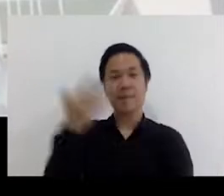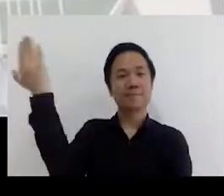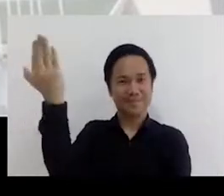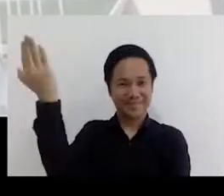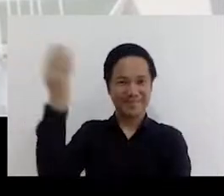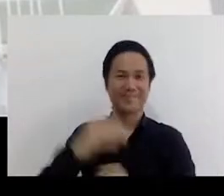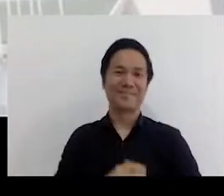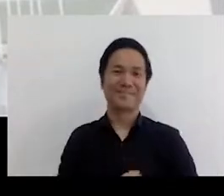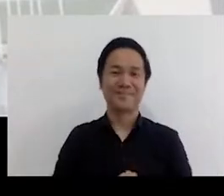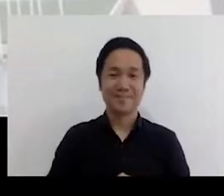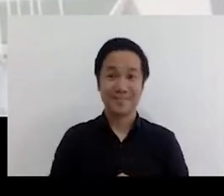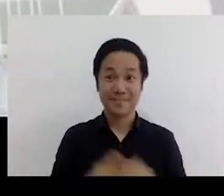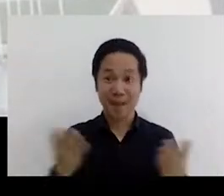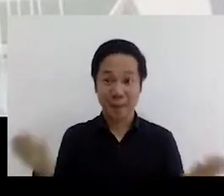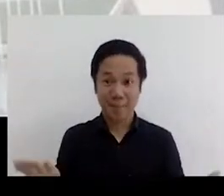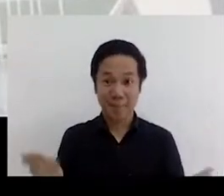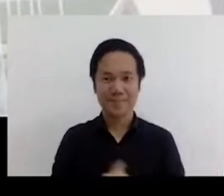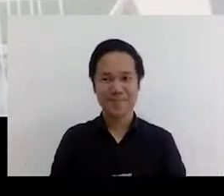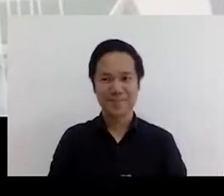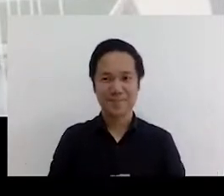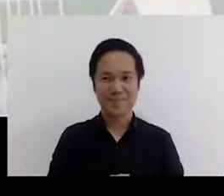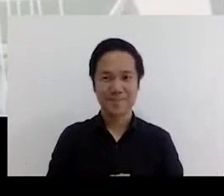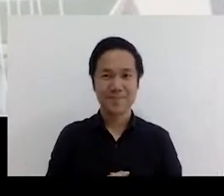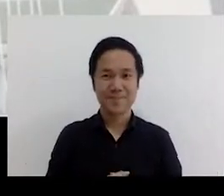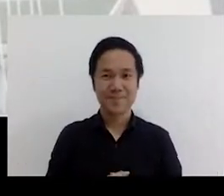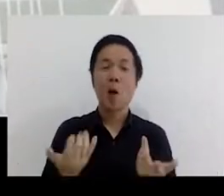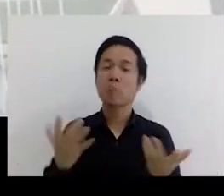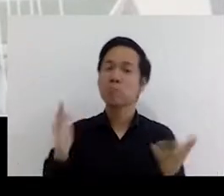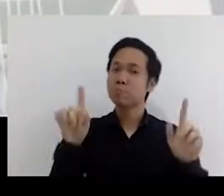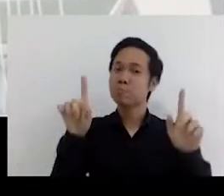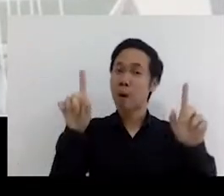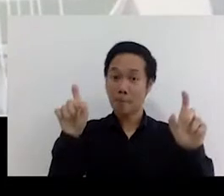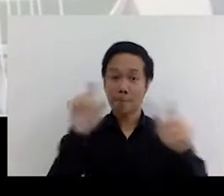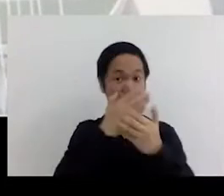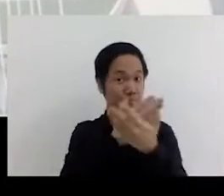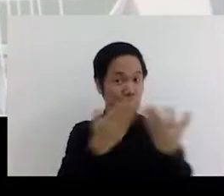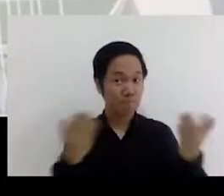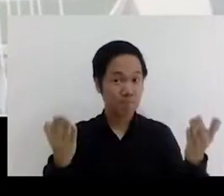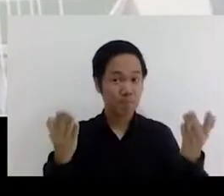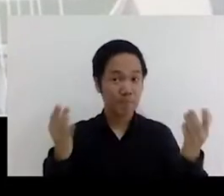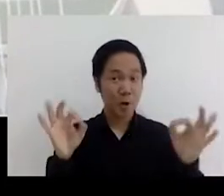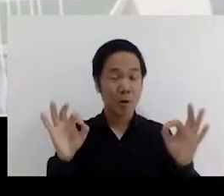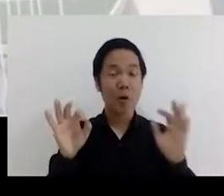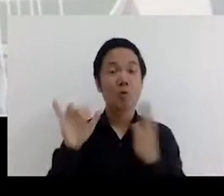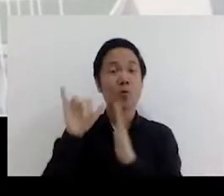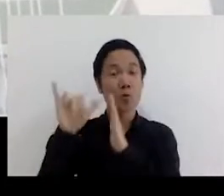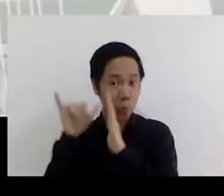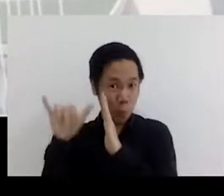Before I continue colleagues, let me take a tiny pause just to make sure that YouTube,